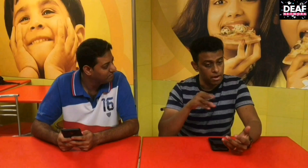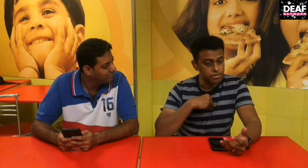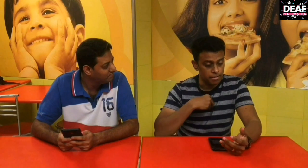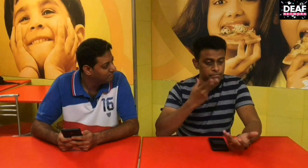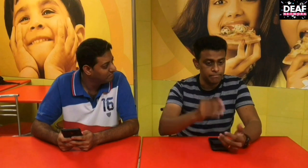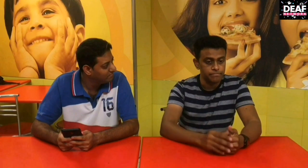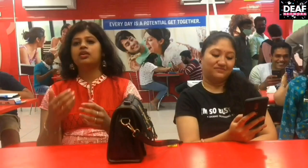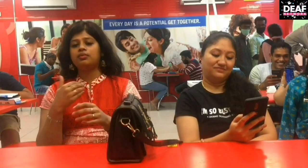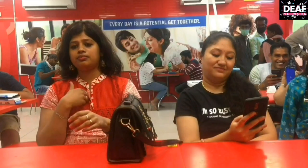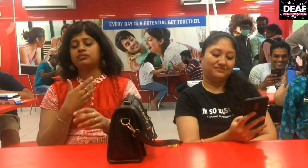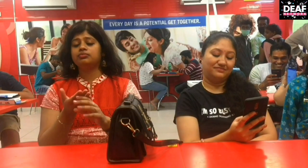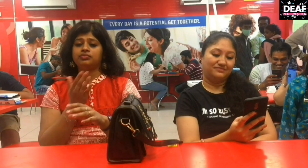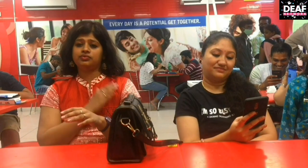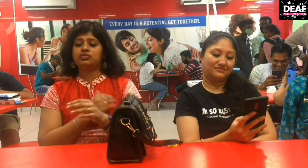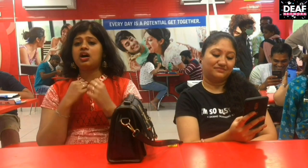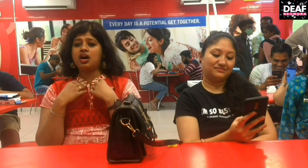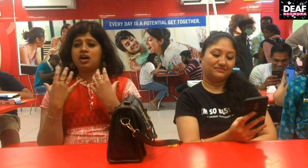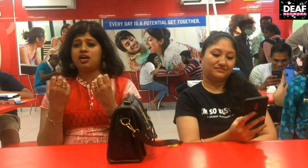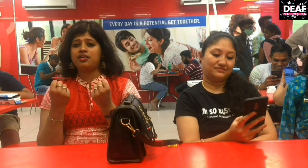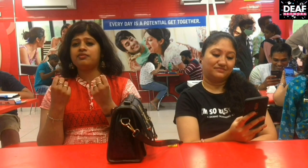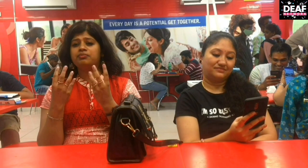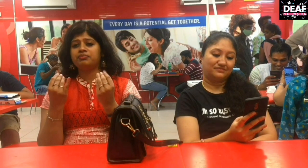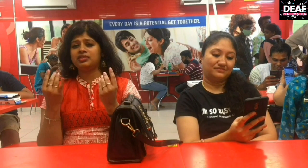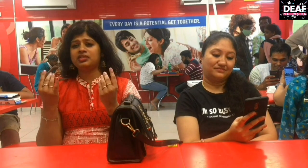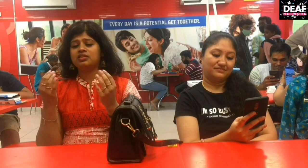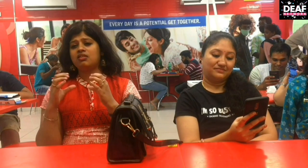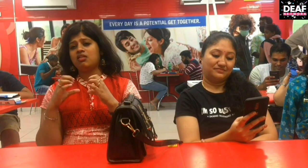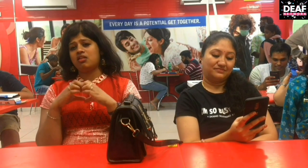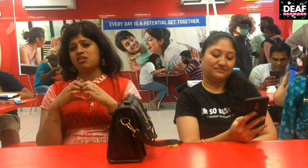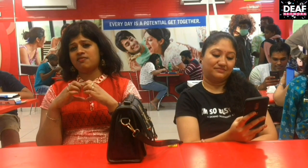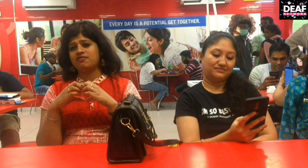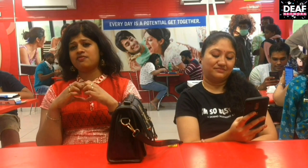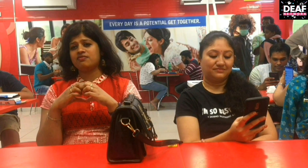Accept Earlier I had many boyfriends,..